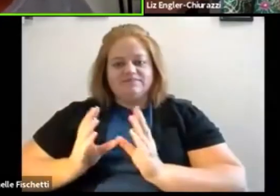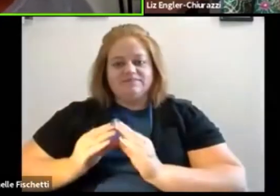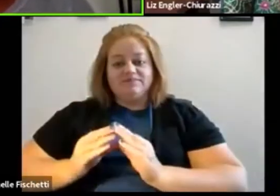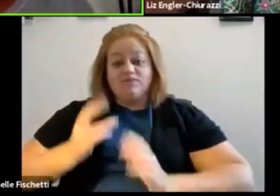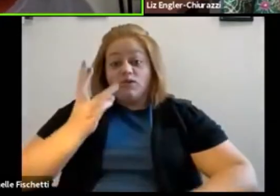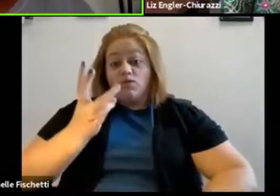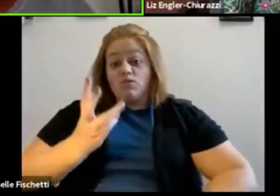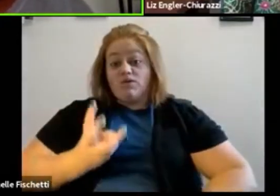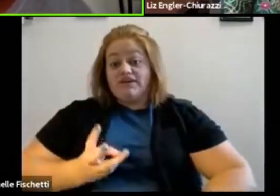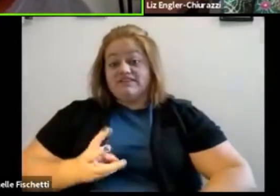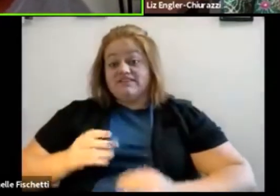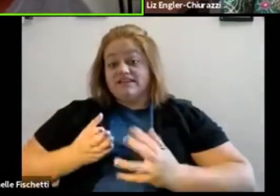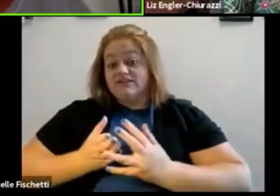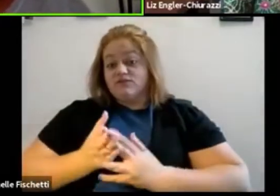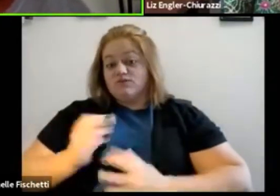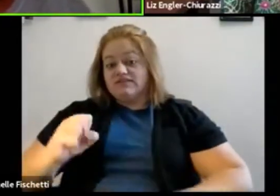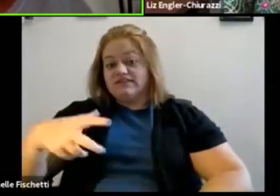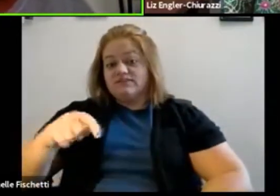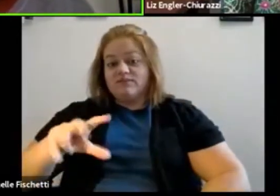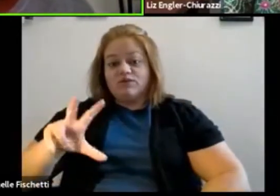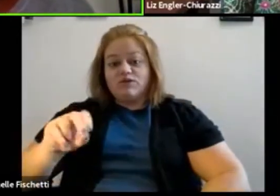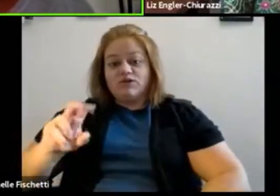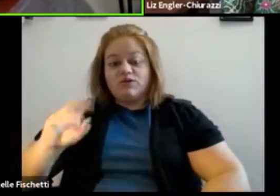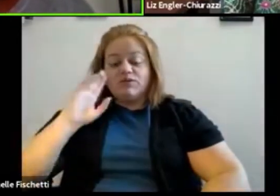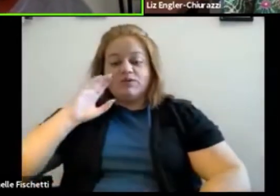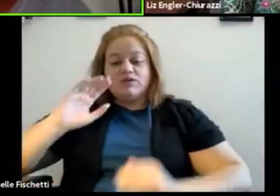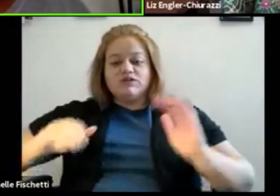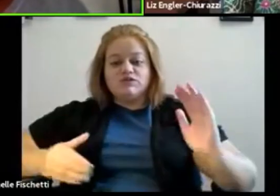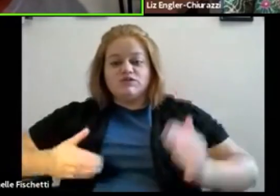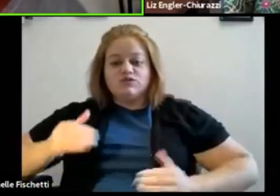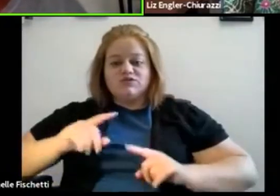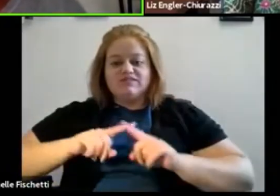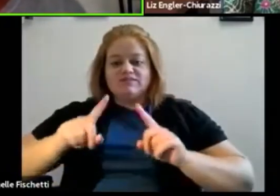September 30th we'll introduce you to some inspiring female role models who